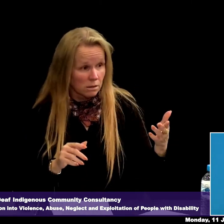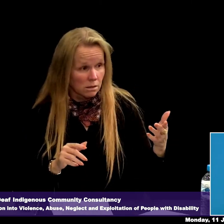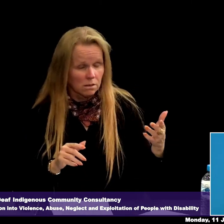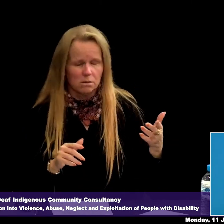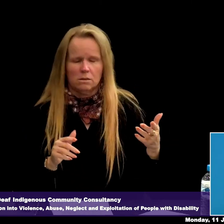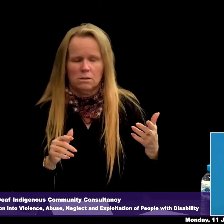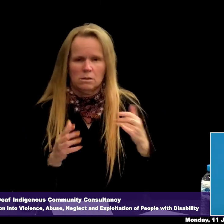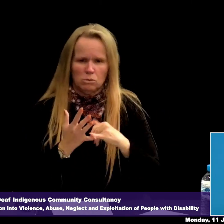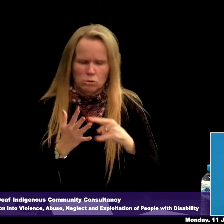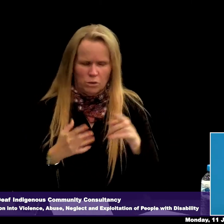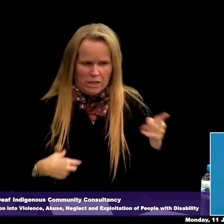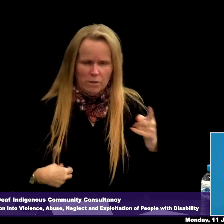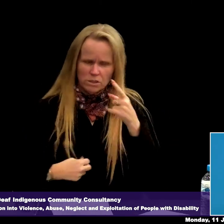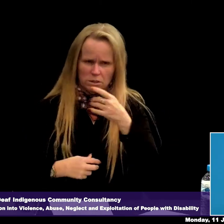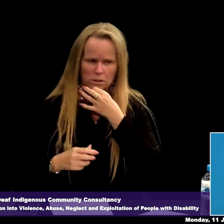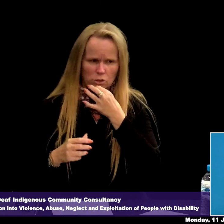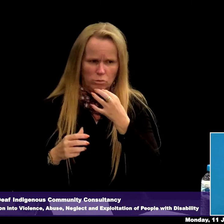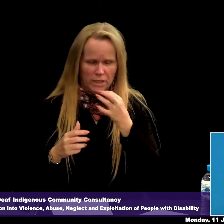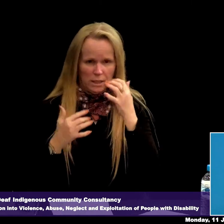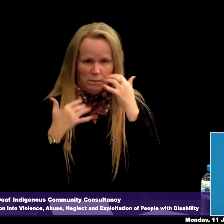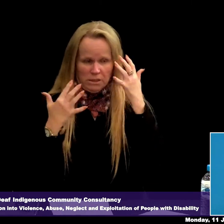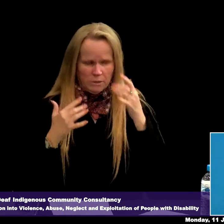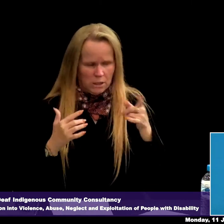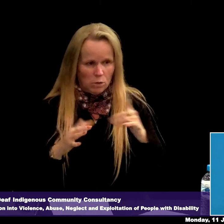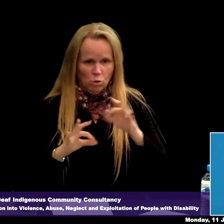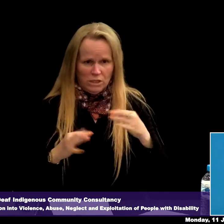looked at me, and he looked to be quite upset.